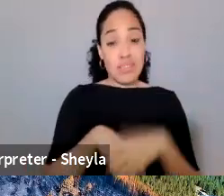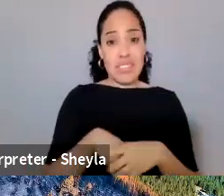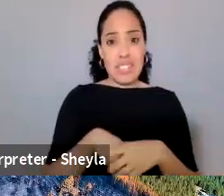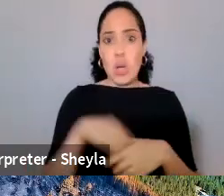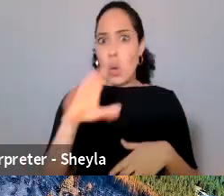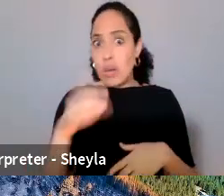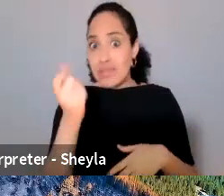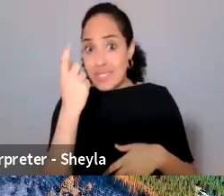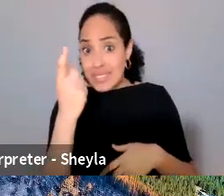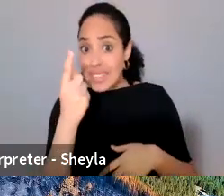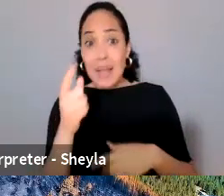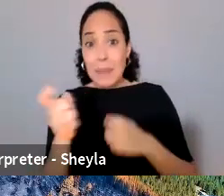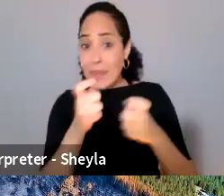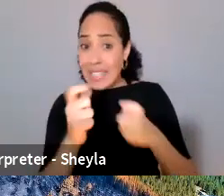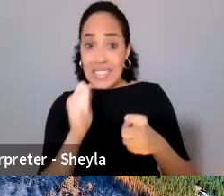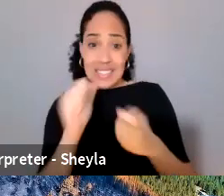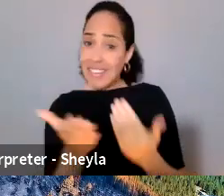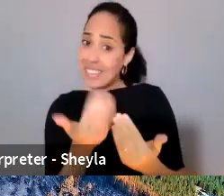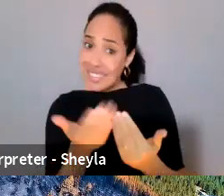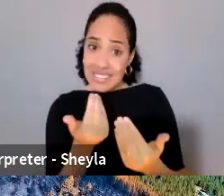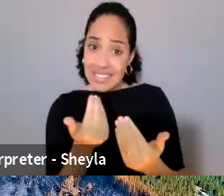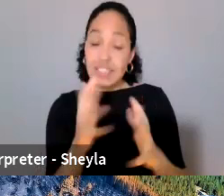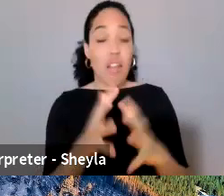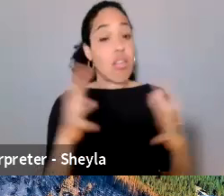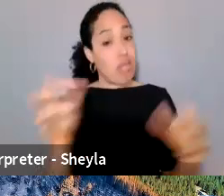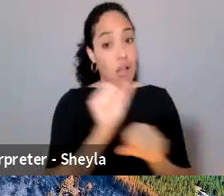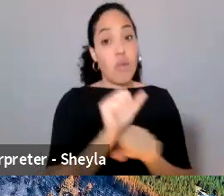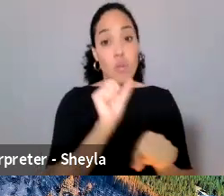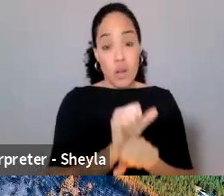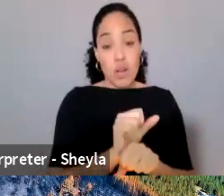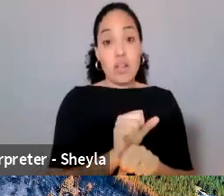because it takes a lot of work you know it's true some tasks are simple cutting your grass is